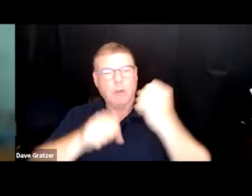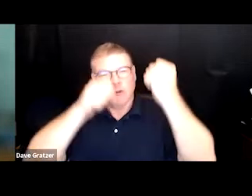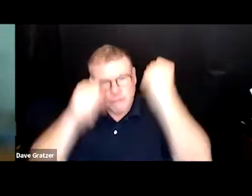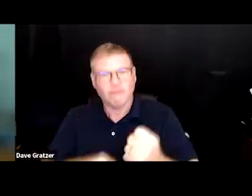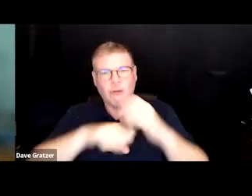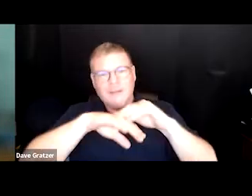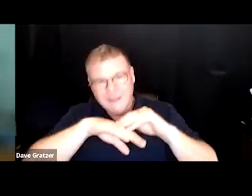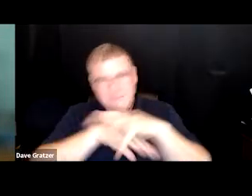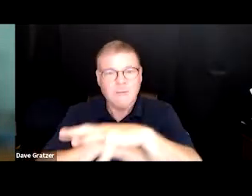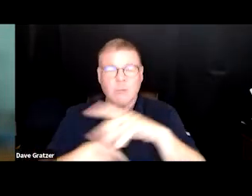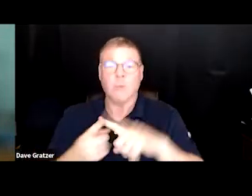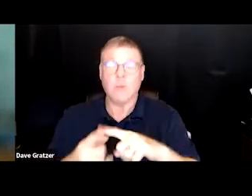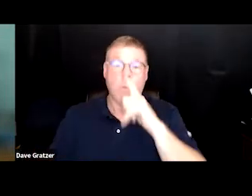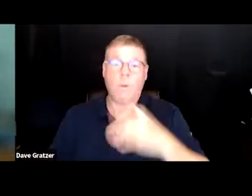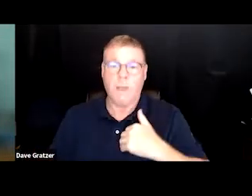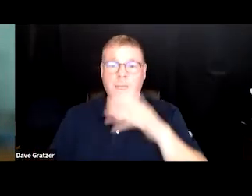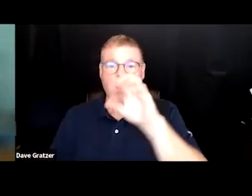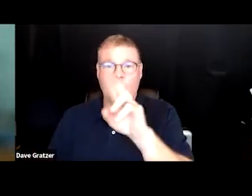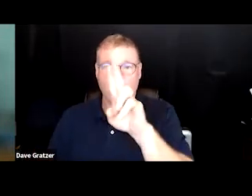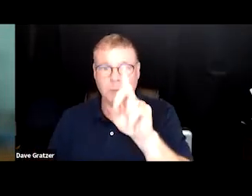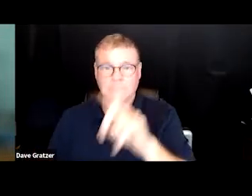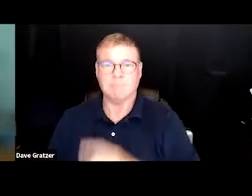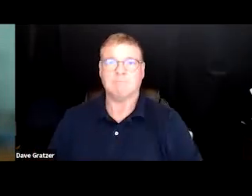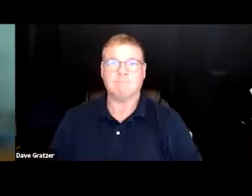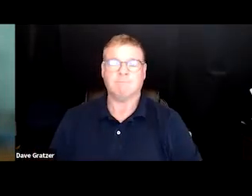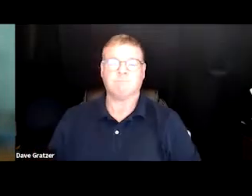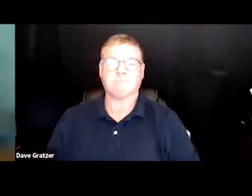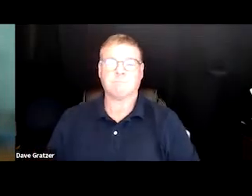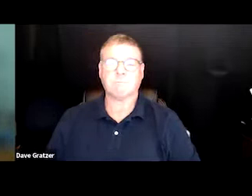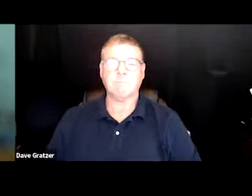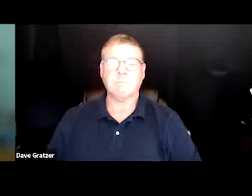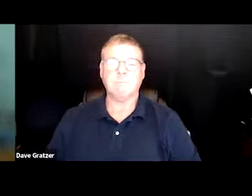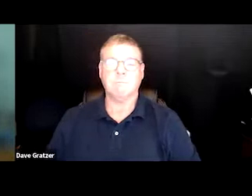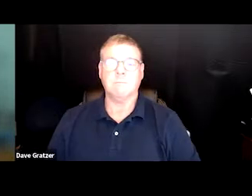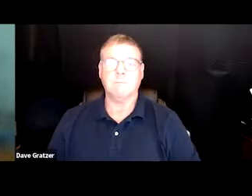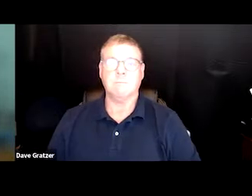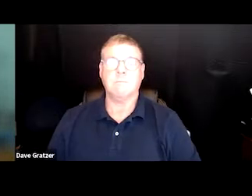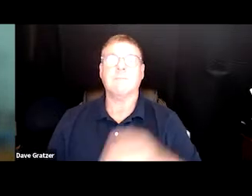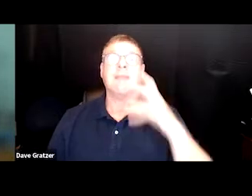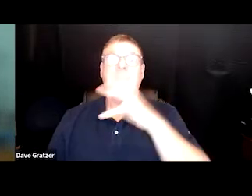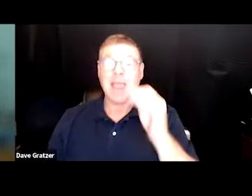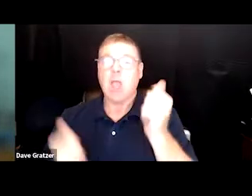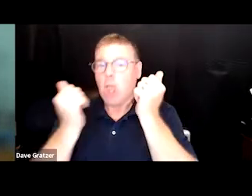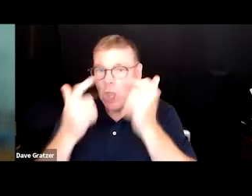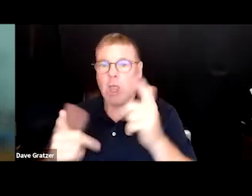to their jails with an OUD. And I think they all realized that something needed to be done